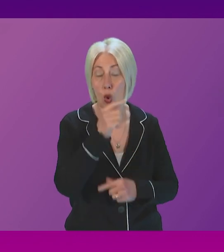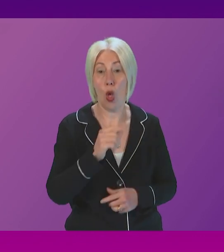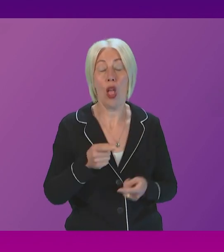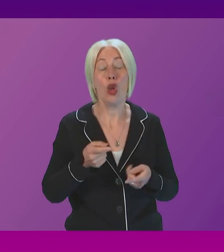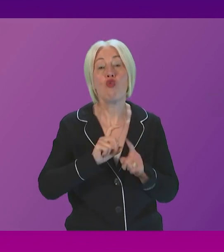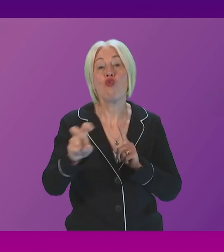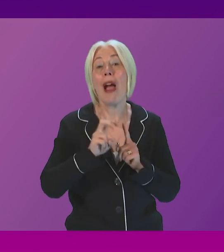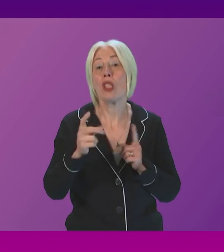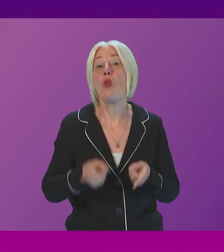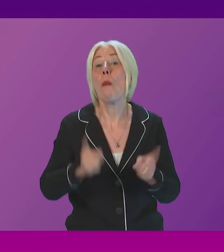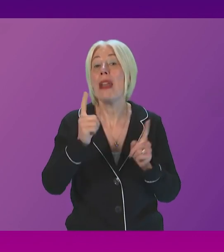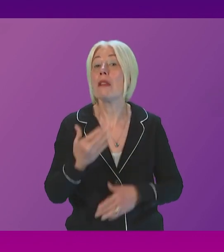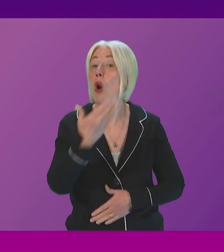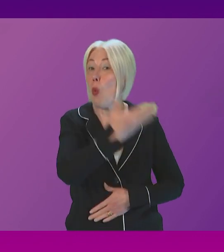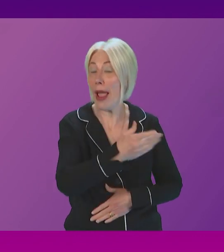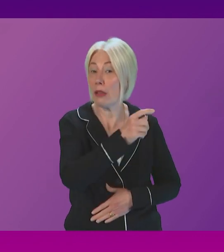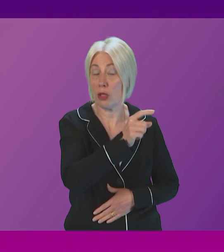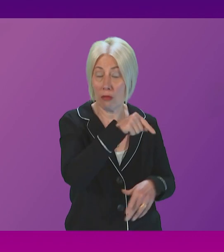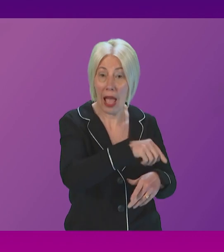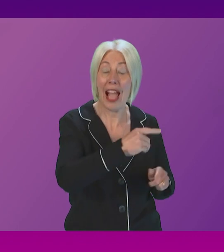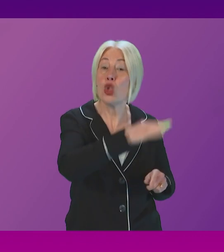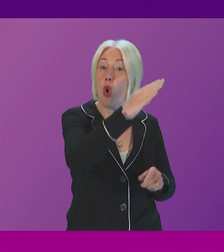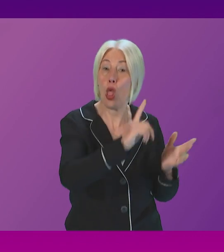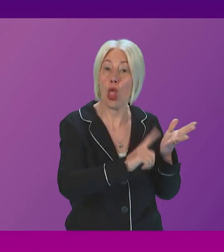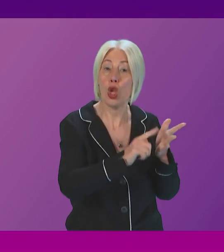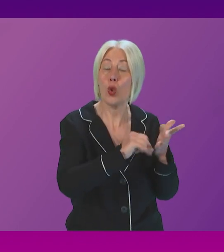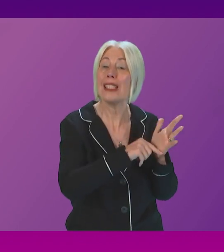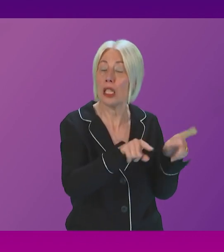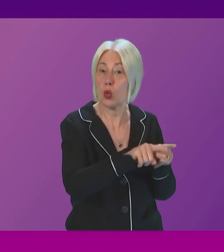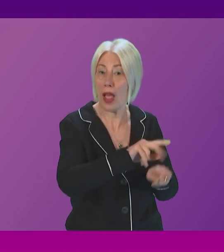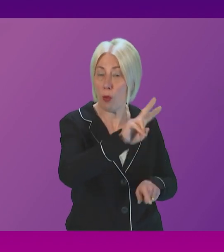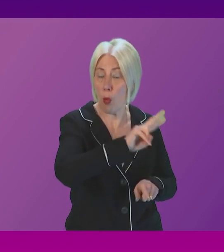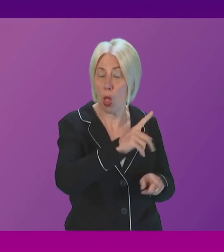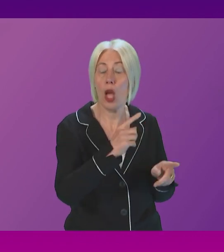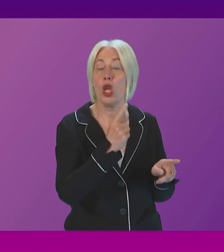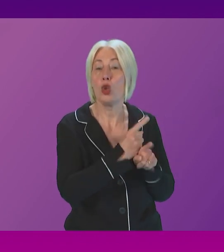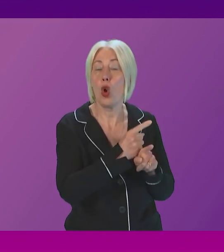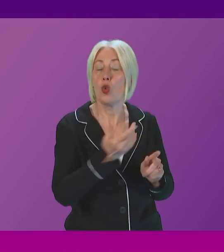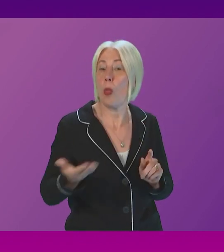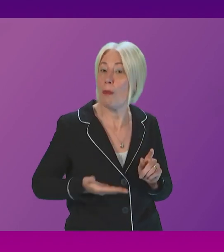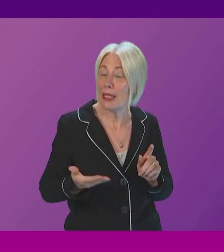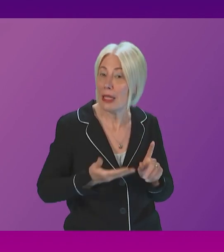indeed, North Uist. He also spoke to the South Uist business impact group,